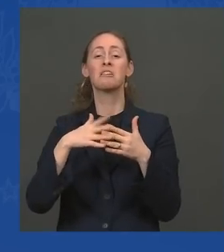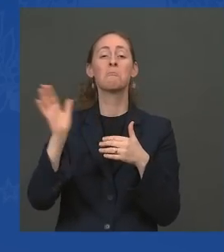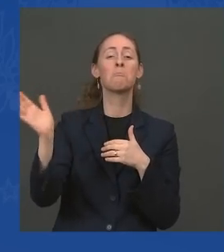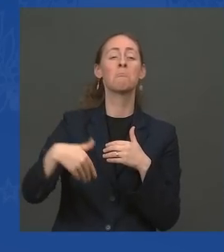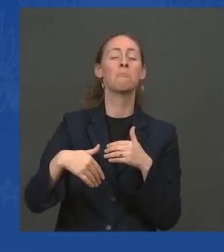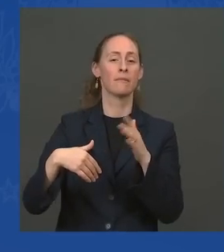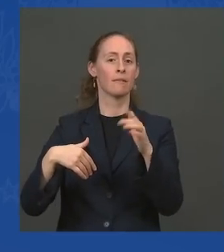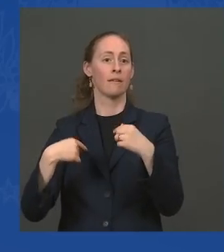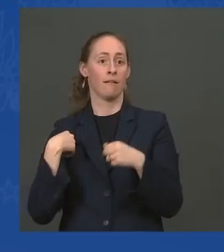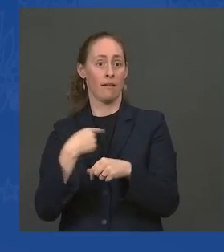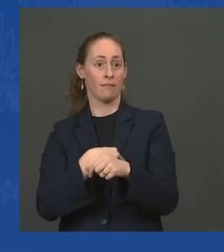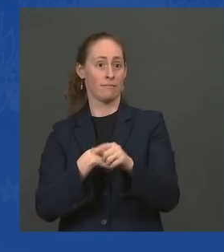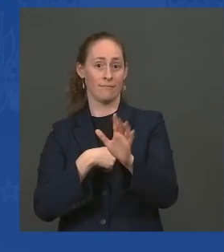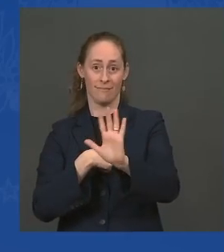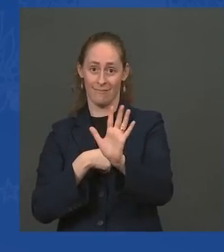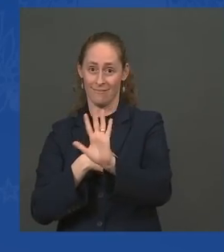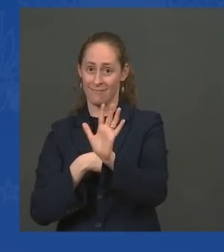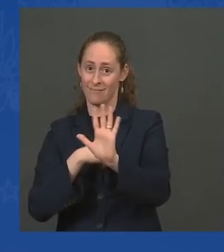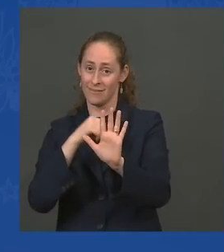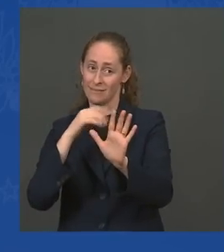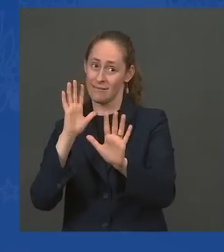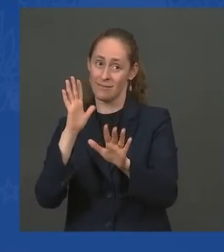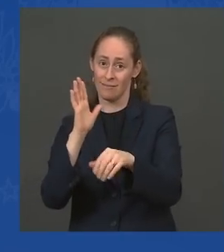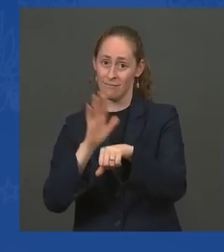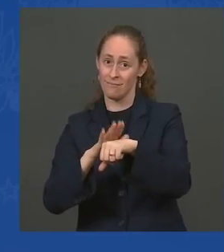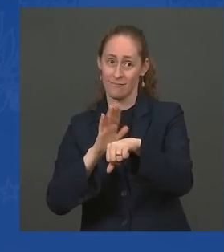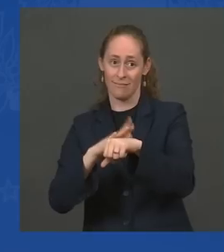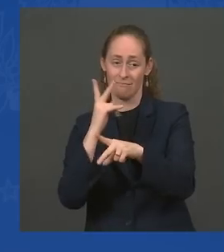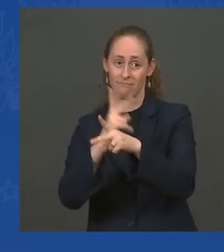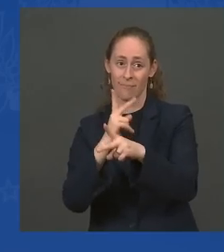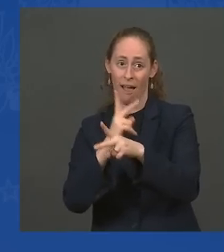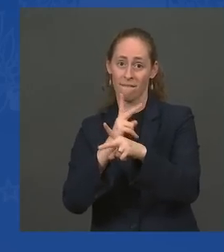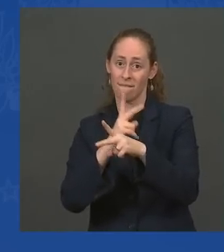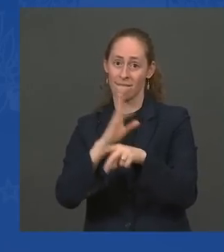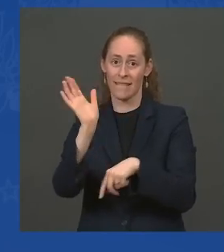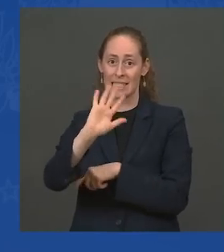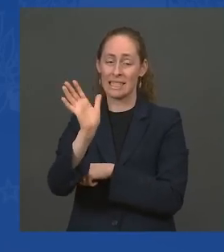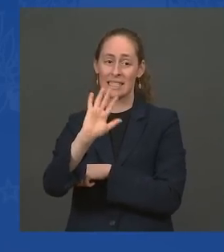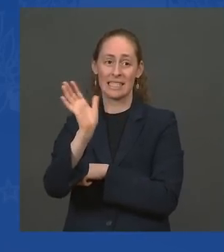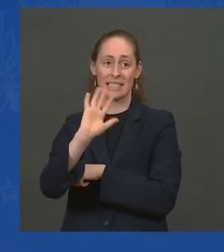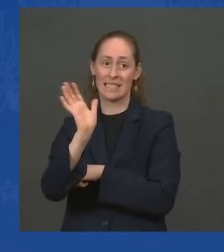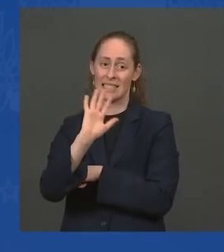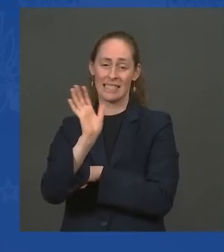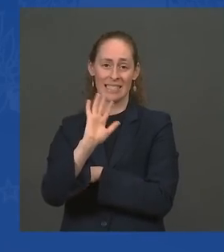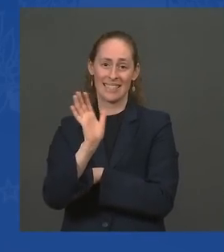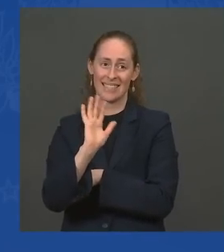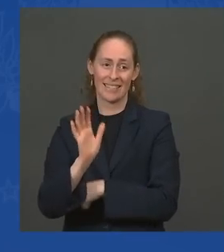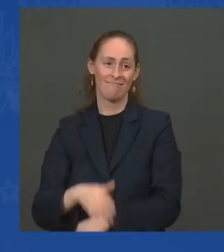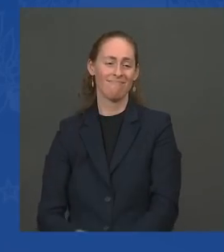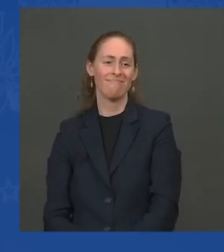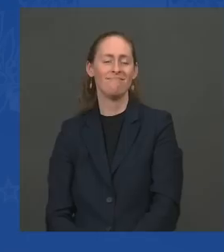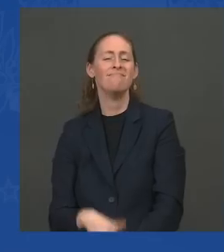"It's never been a good bet to bet against America. Never." And there's no limit to what the American people can do.